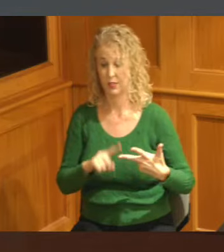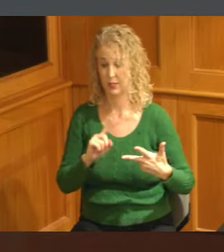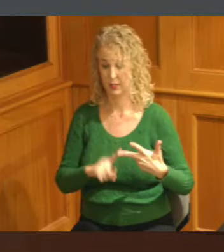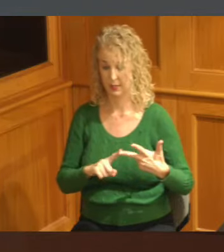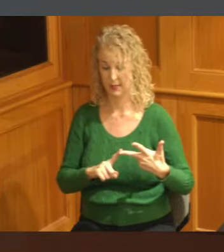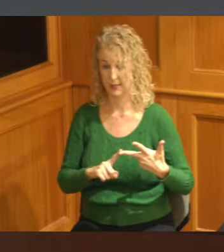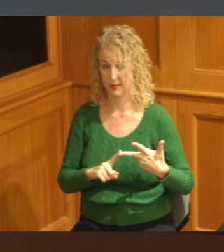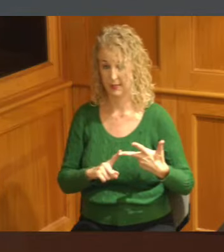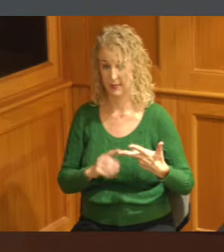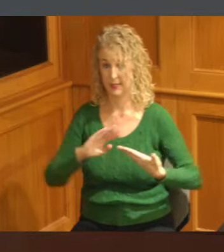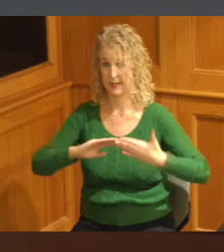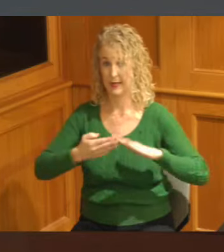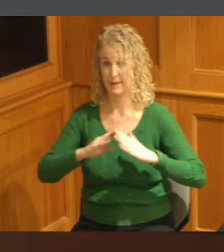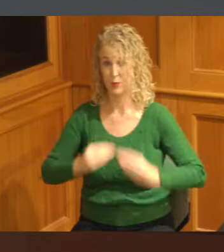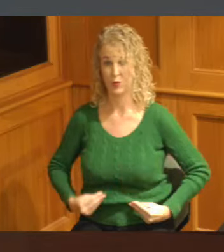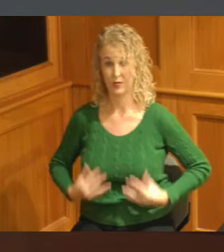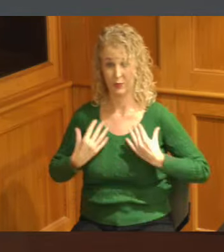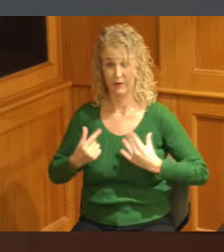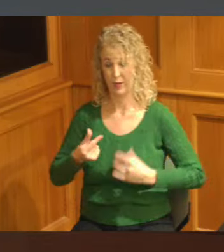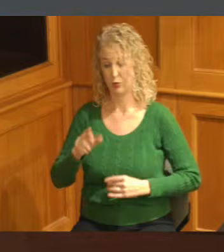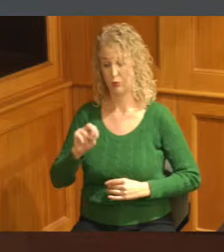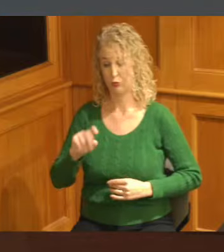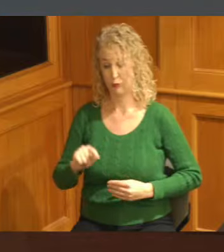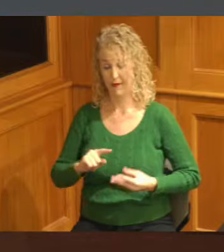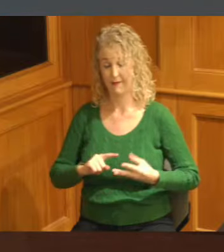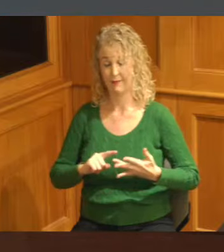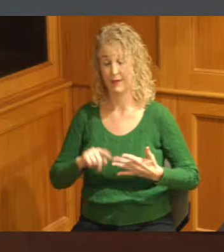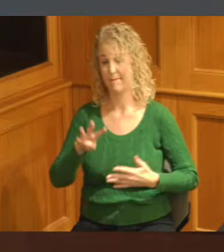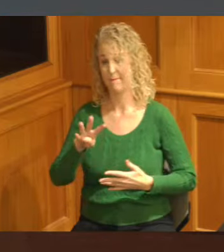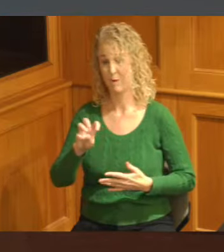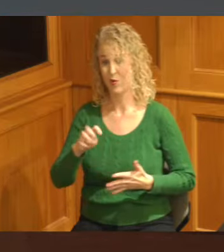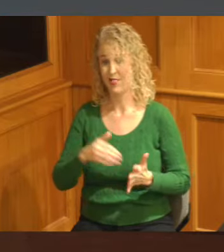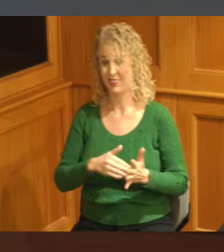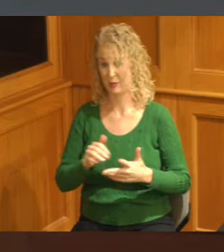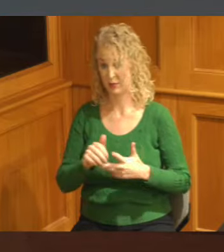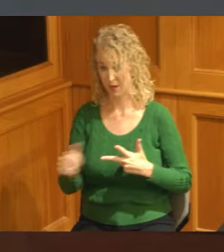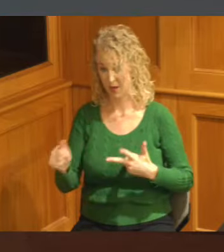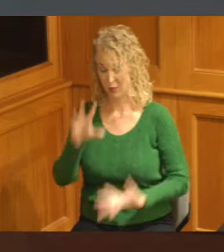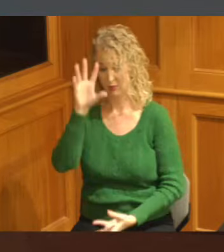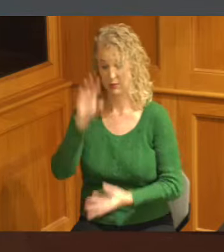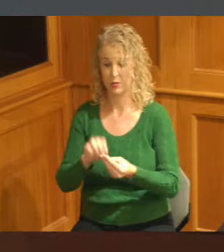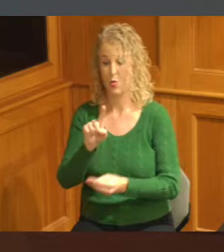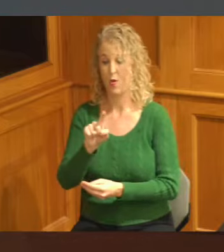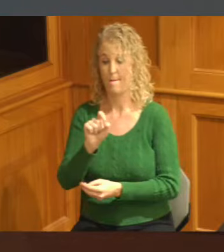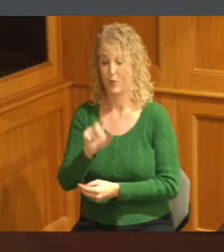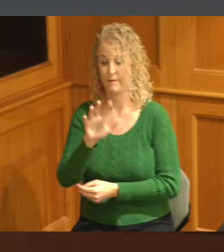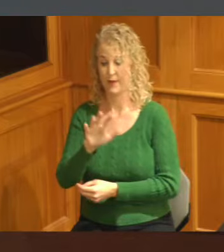increase to the Community Revitalization Grant program of $400,000 for a total of 1.55 million.